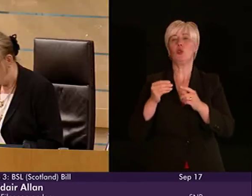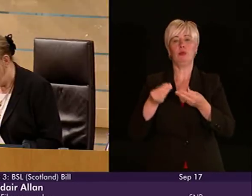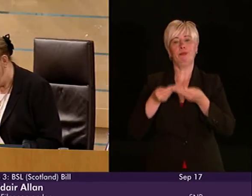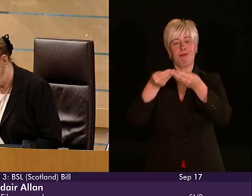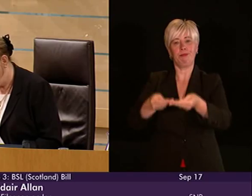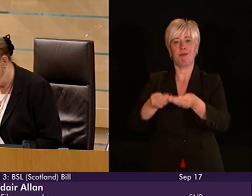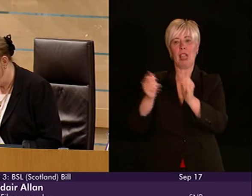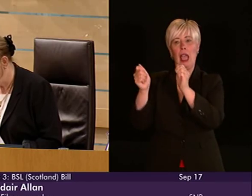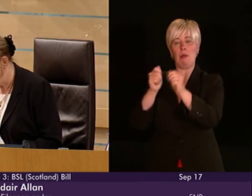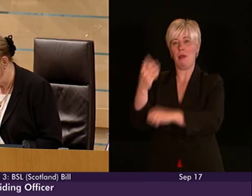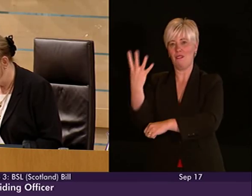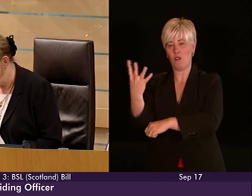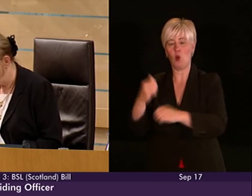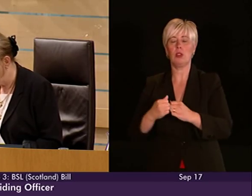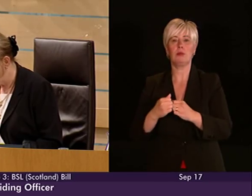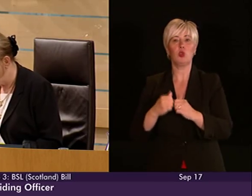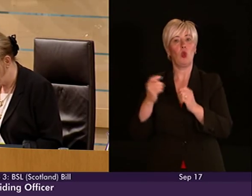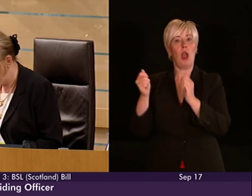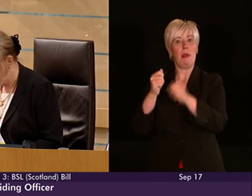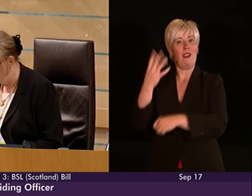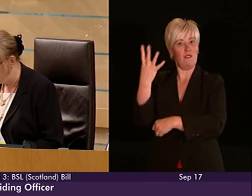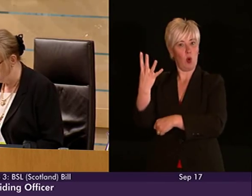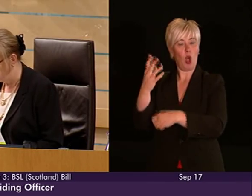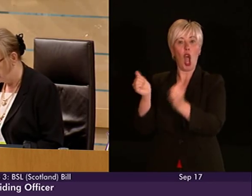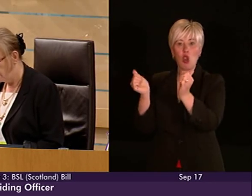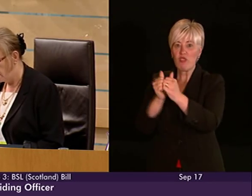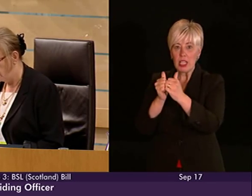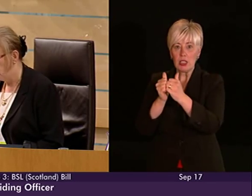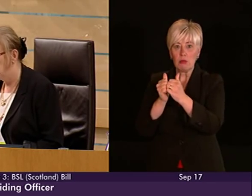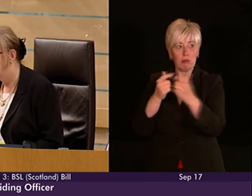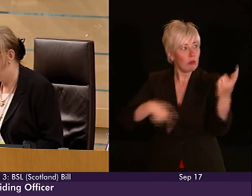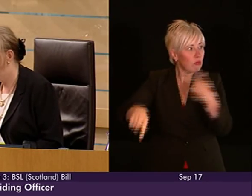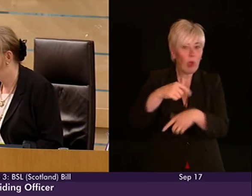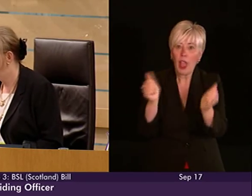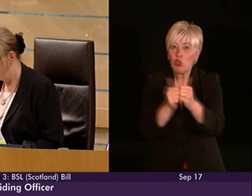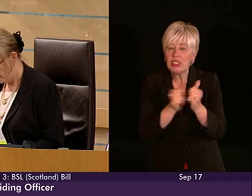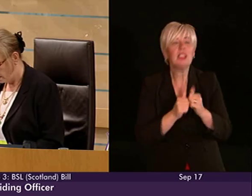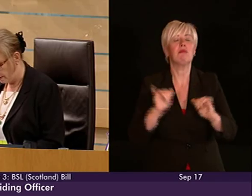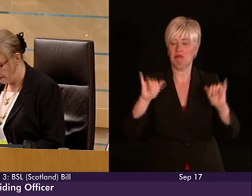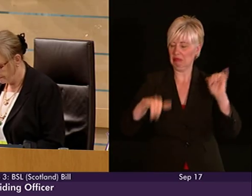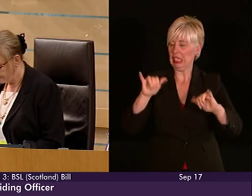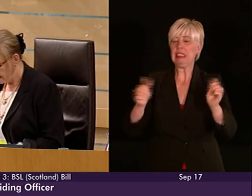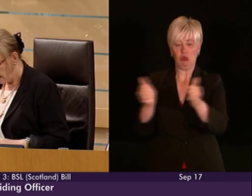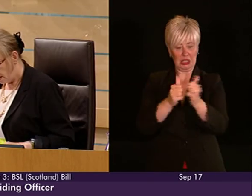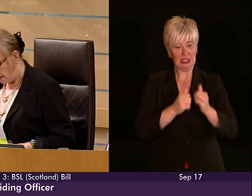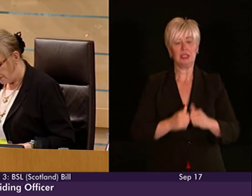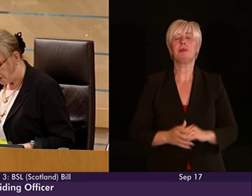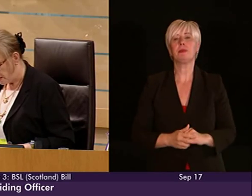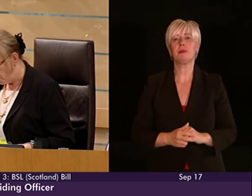The Deputy Presiding Officer: The question is, that amendment 4 be agreed to. Are we all agreed? Members: Yes. The Deputy Presiding Officer: Amendment 4 is agreed to.